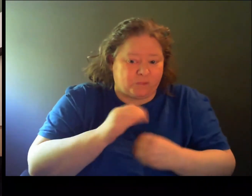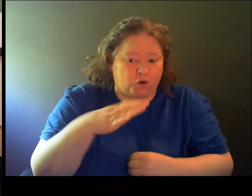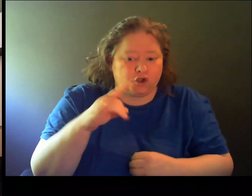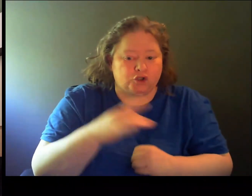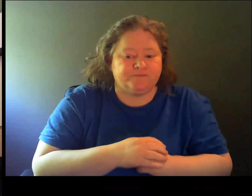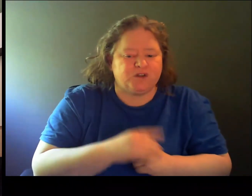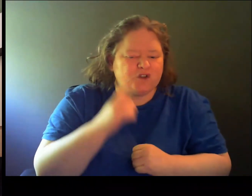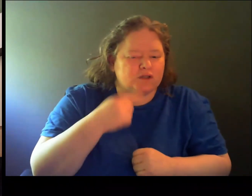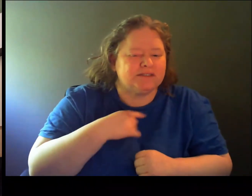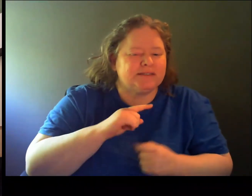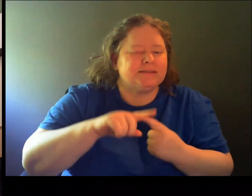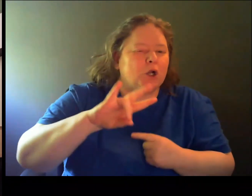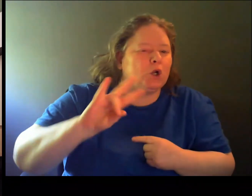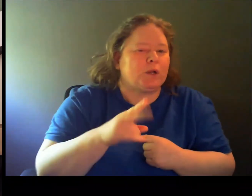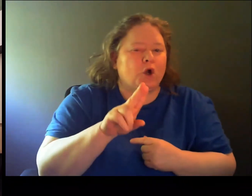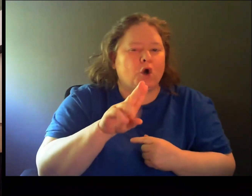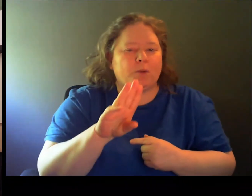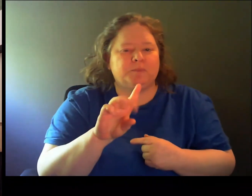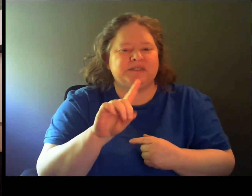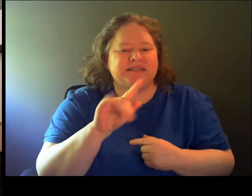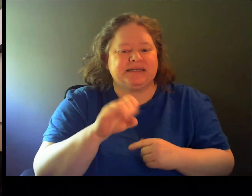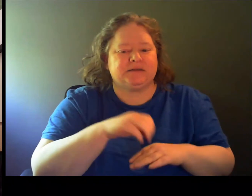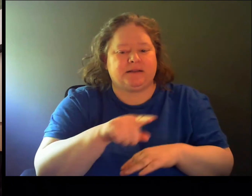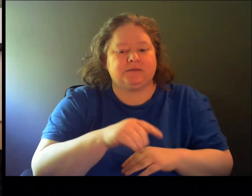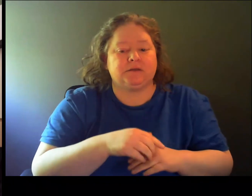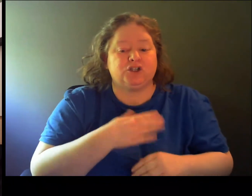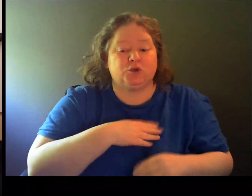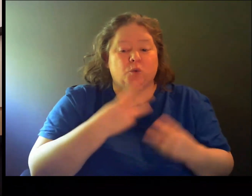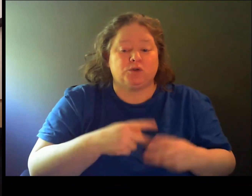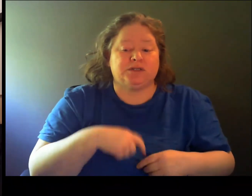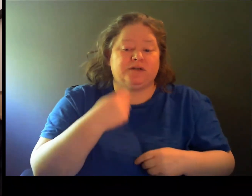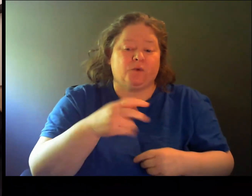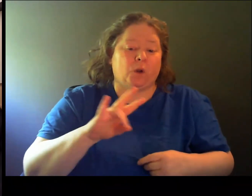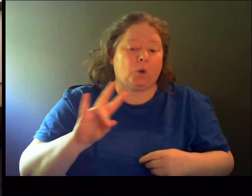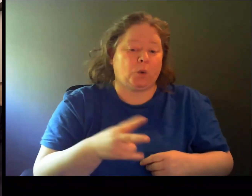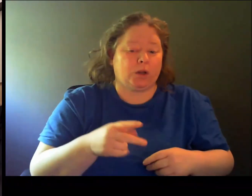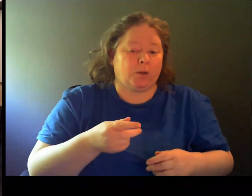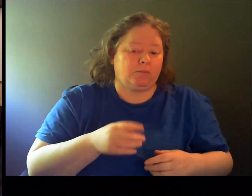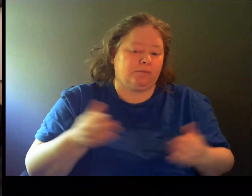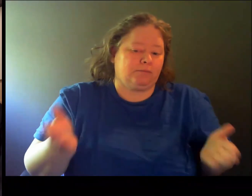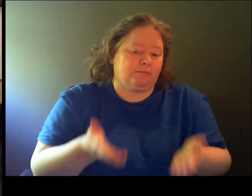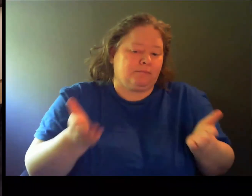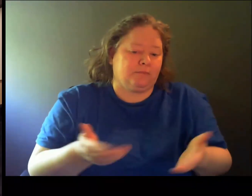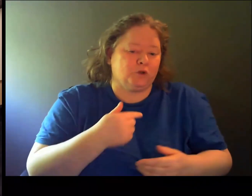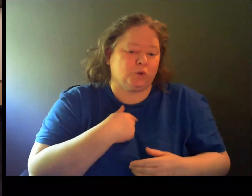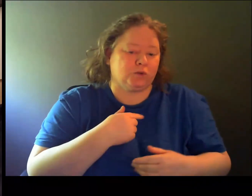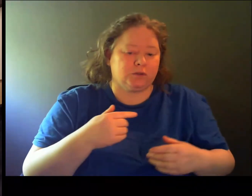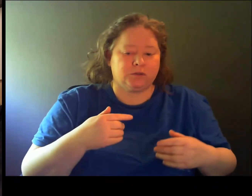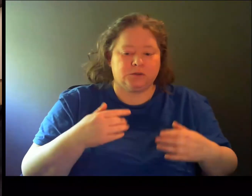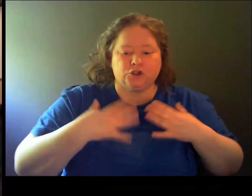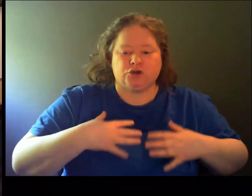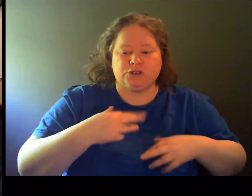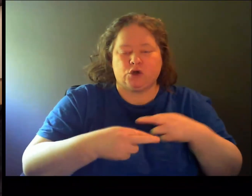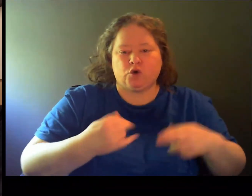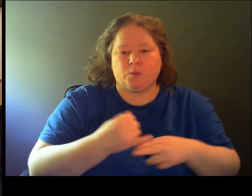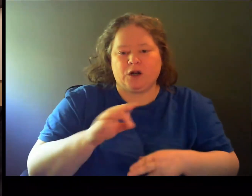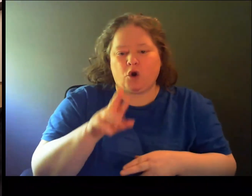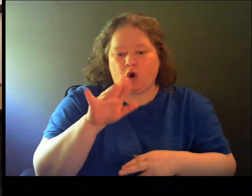I just thought I’d send a quick update on that. And I just wanted to give you a quick plug to The Dressing Room in Gorey!